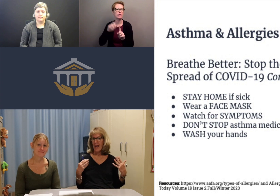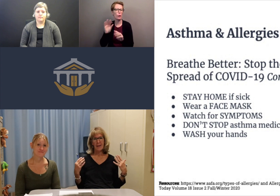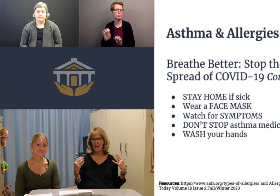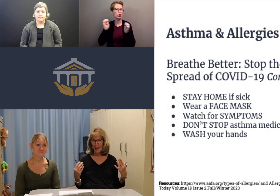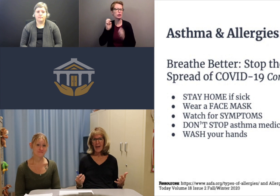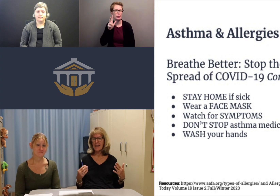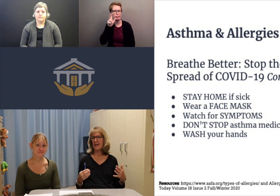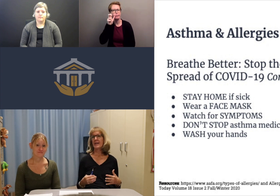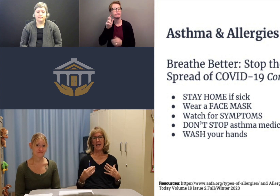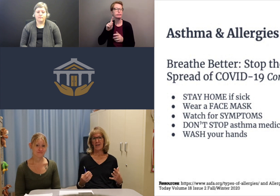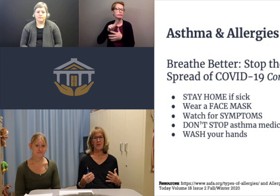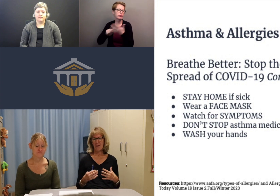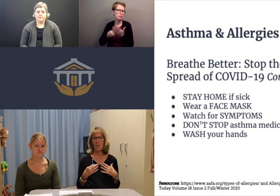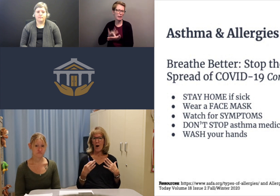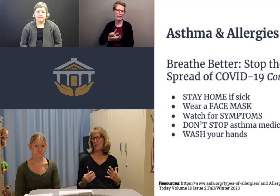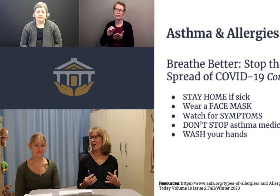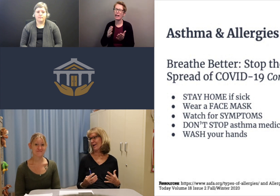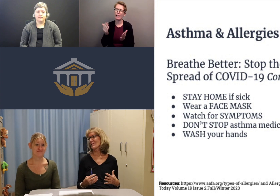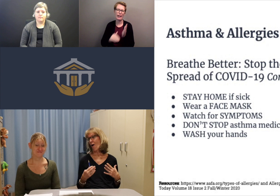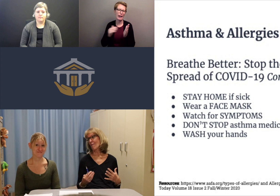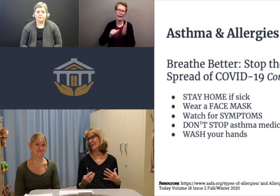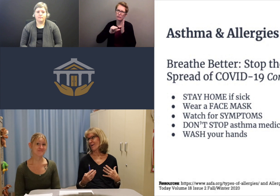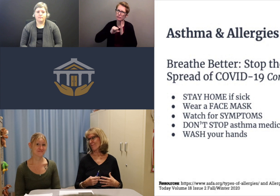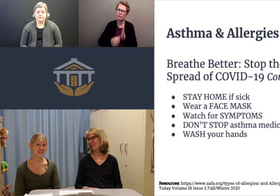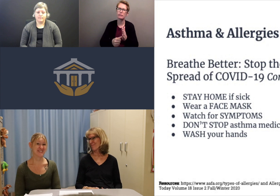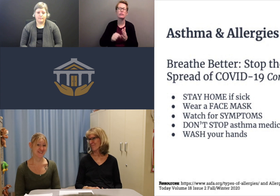and again, again, again you cannot wash your hands often enough.